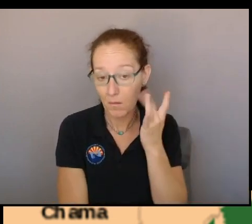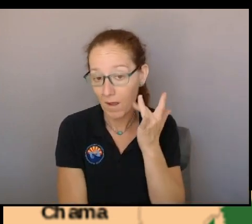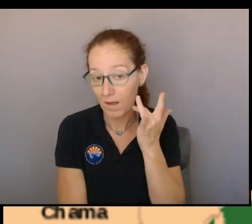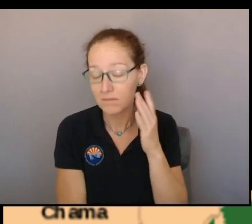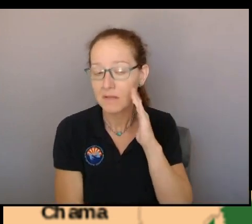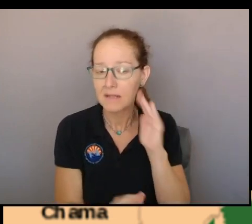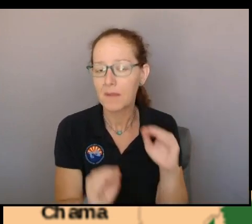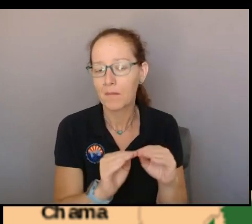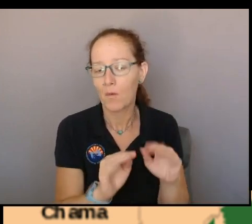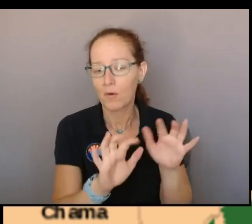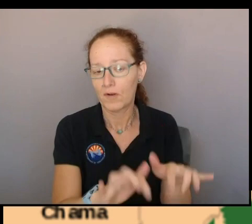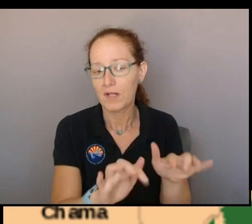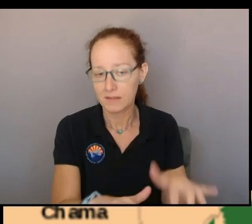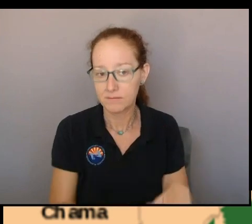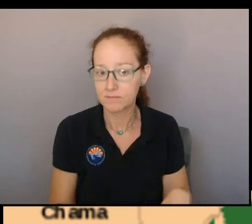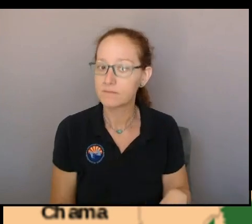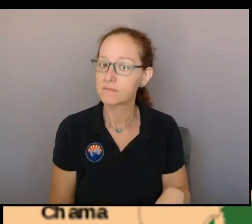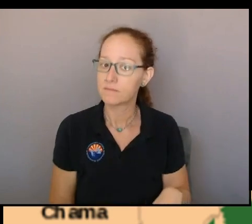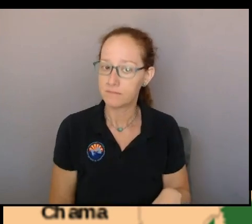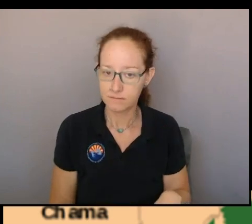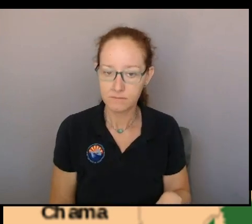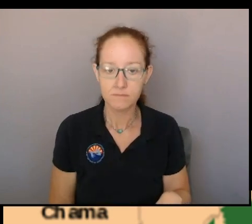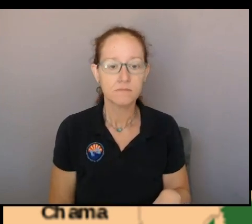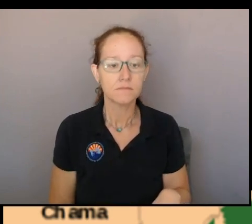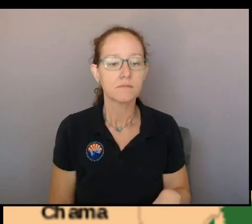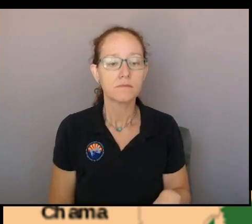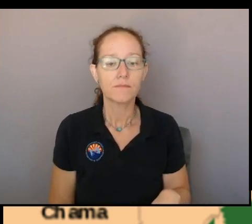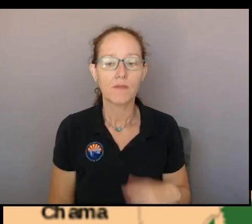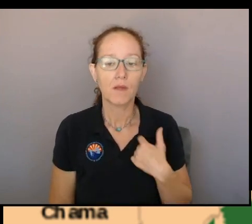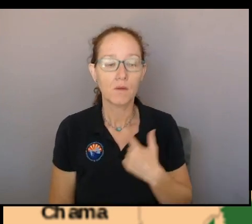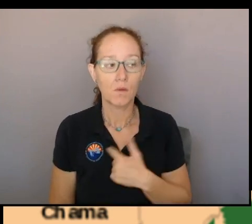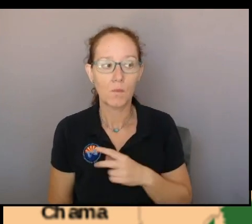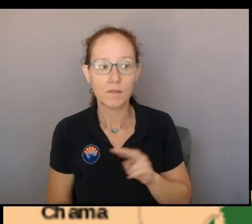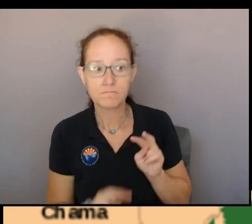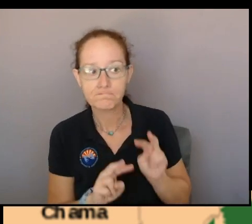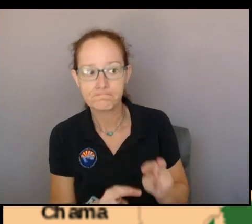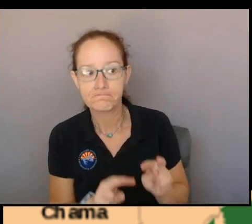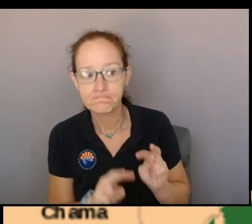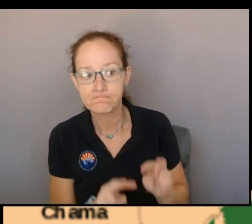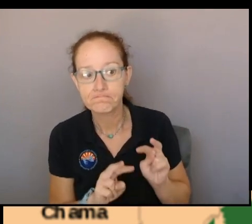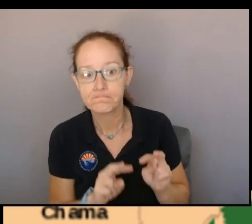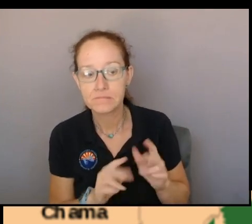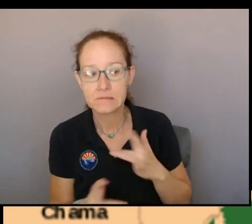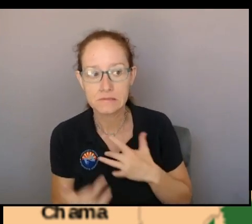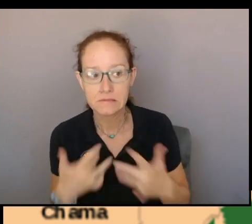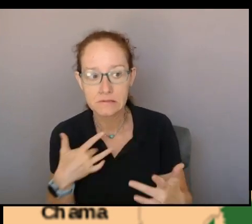in the past, we are definitely going to be watching this. It's very concerning for flash flooding and debris flows